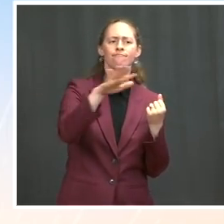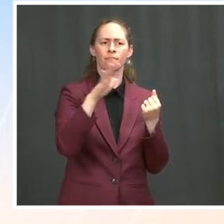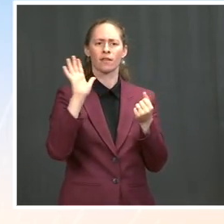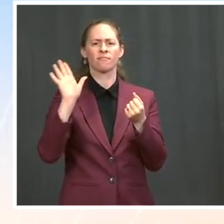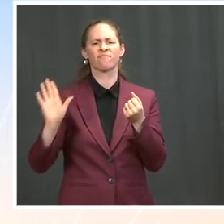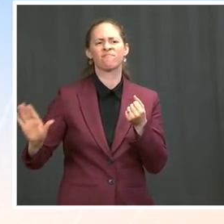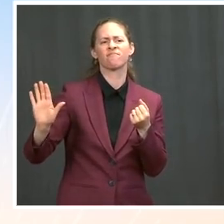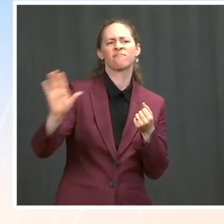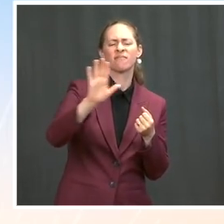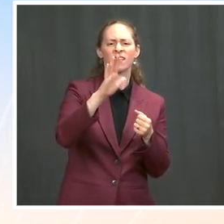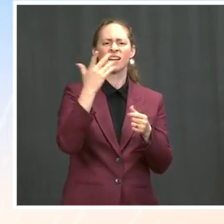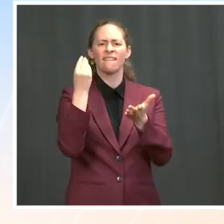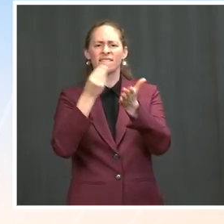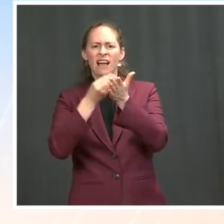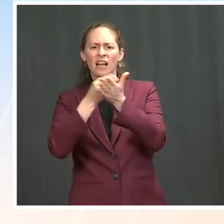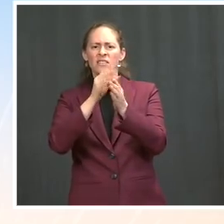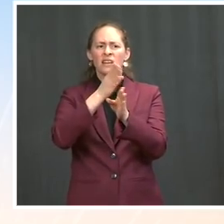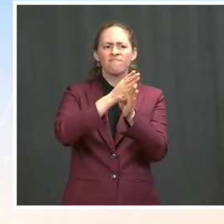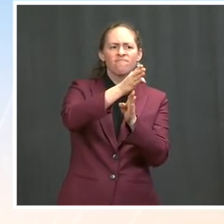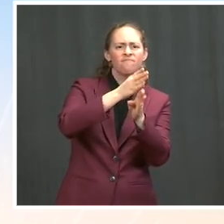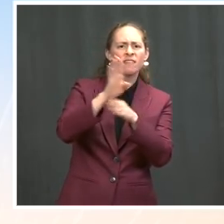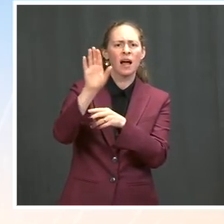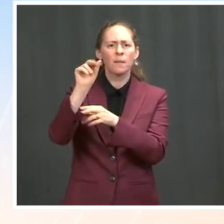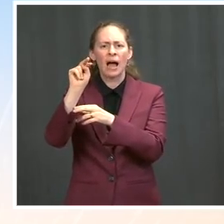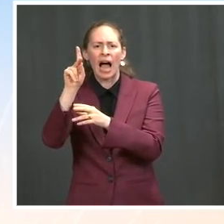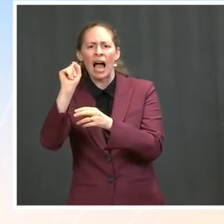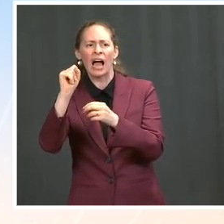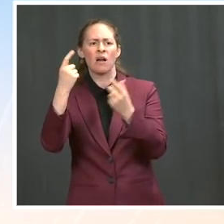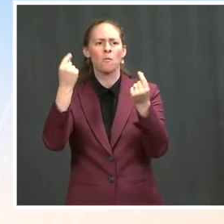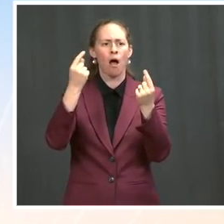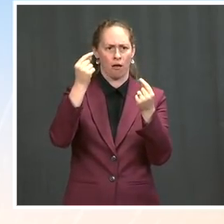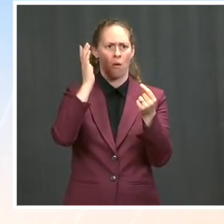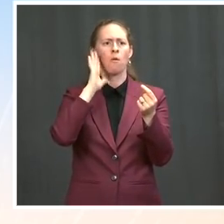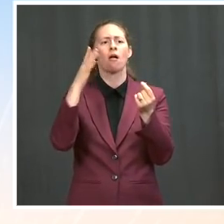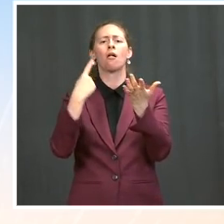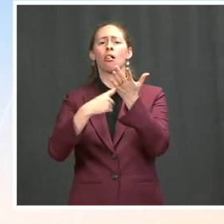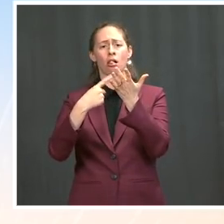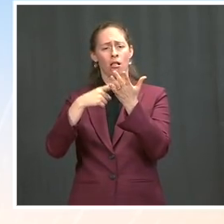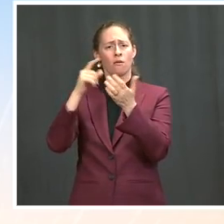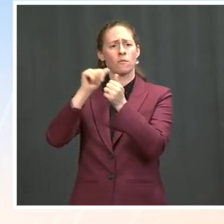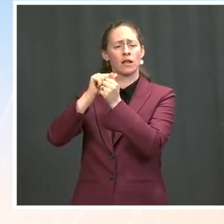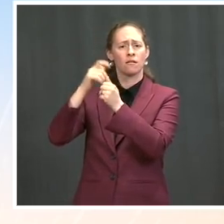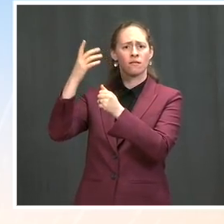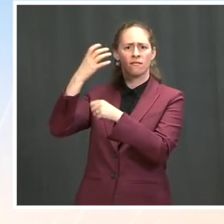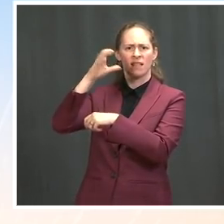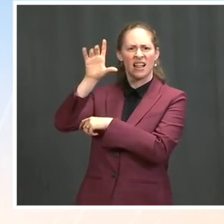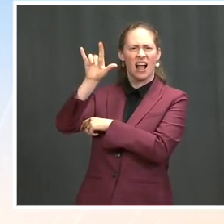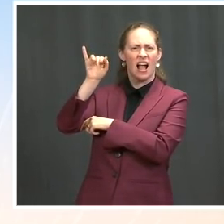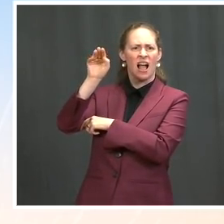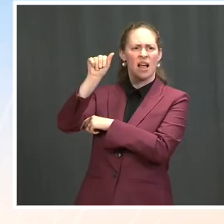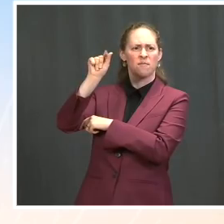implementation updates around climate-related financial risk, agency actions on financial inclusion and access to credit.